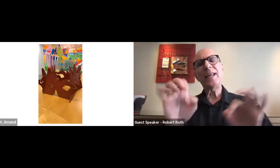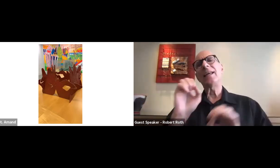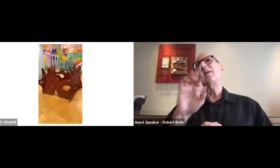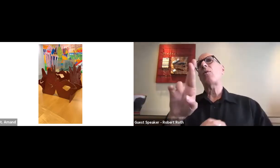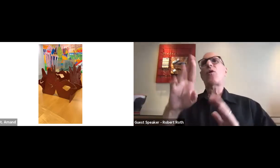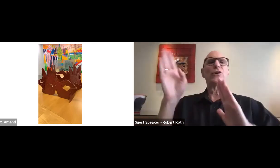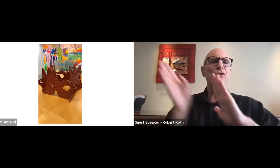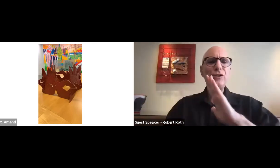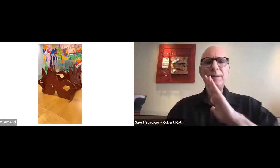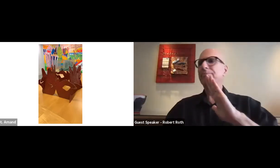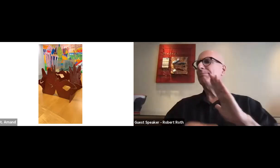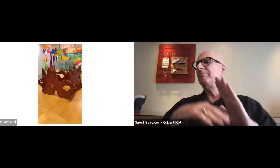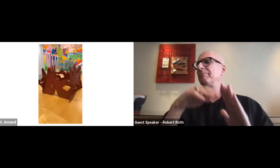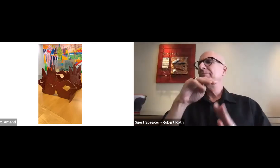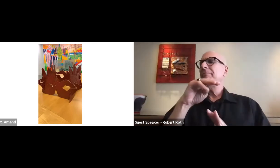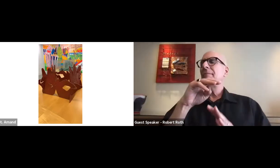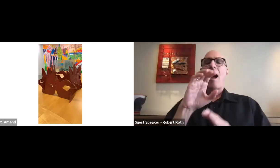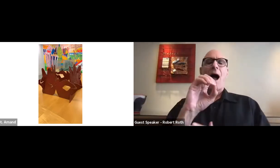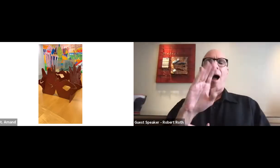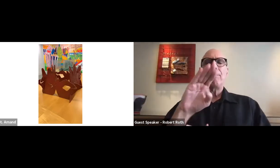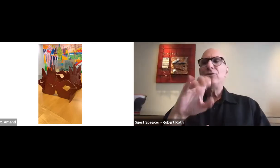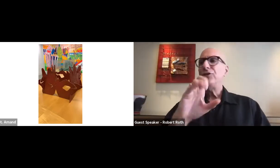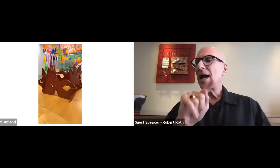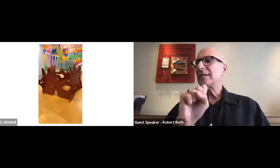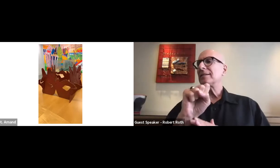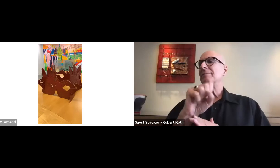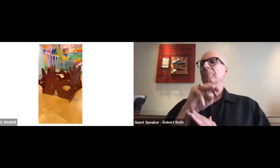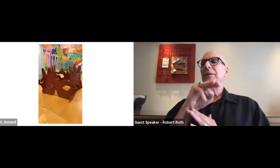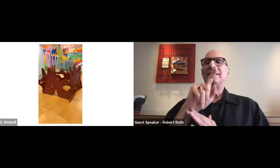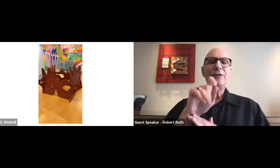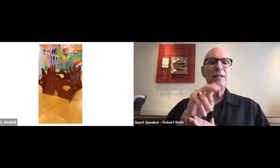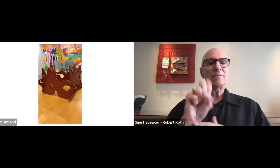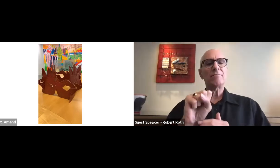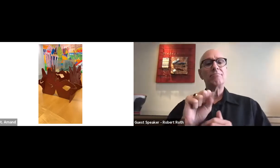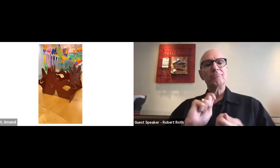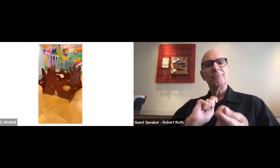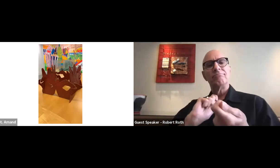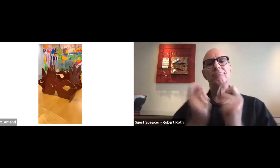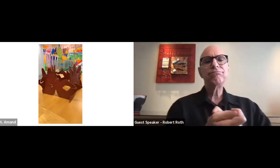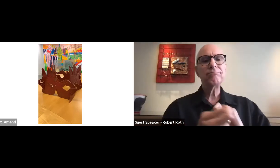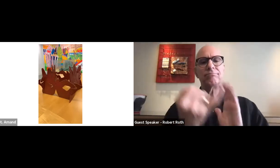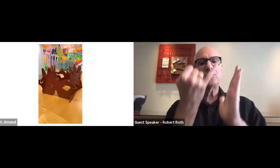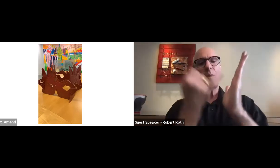and his ability to find free or cheap objects and materials